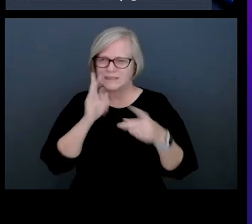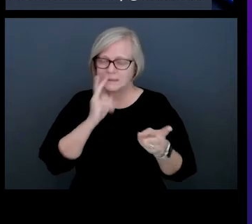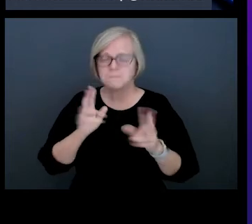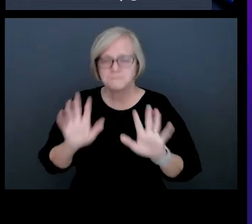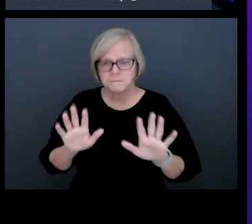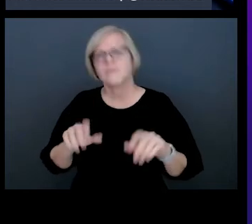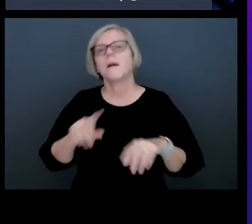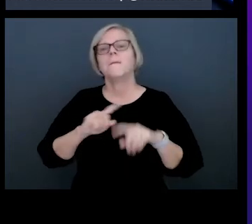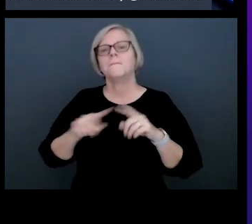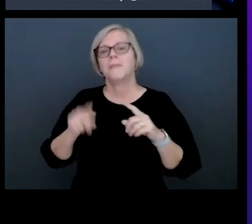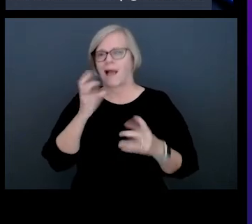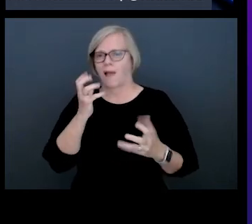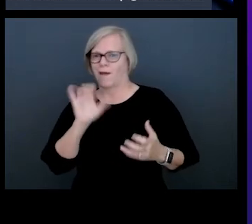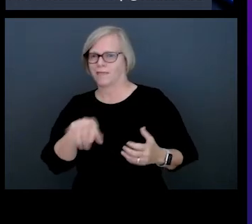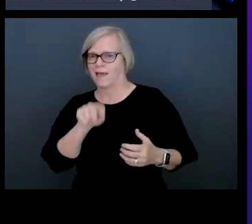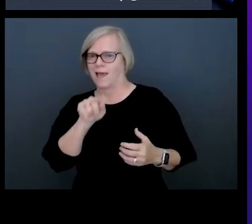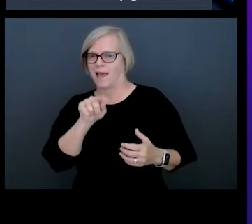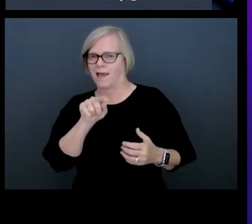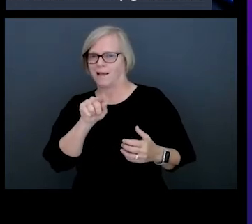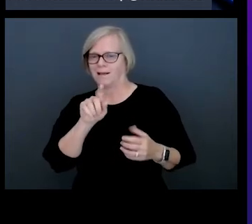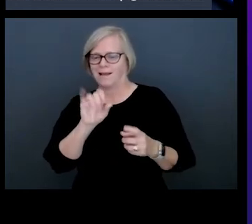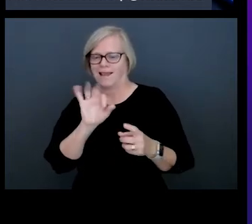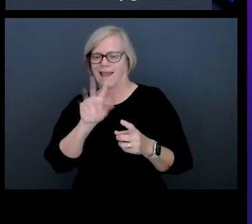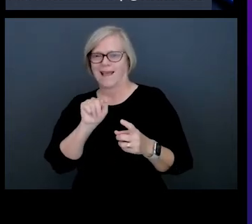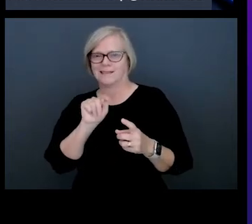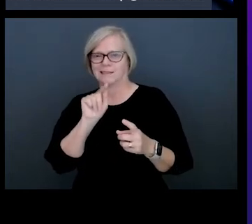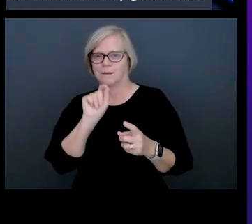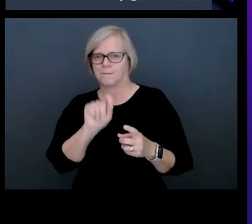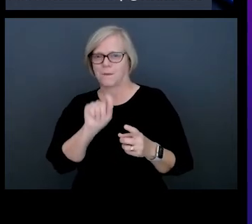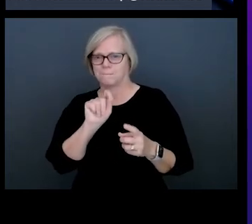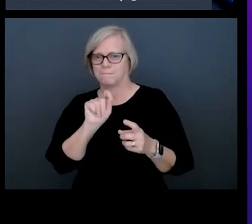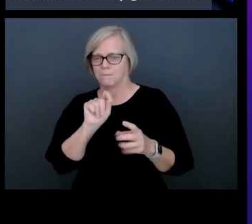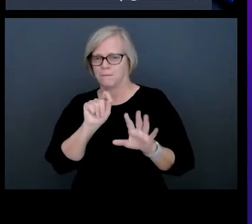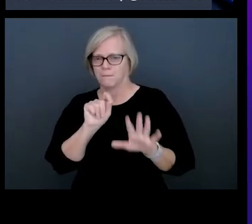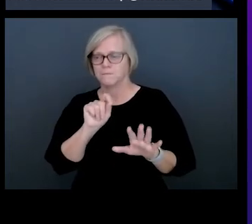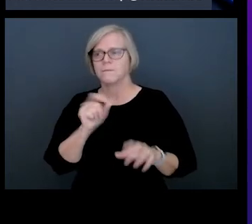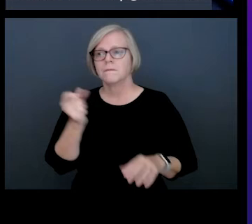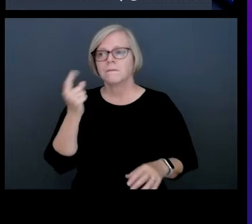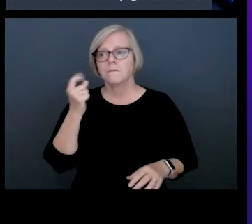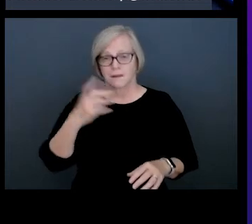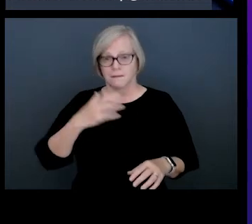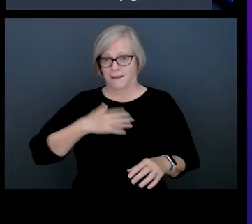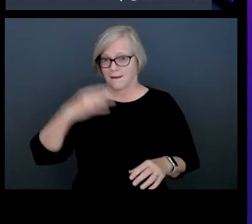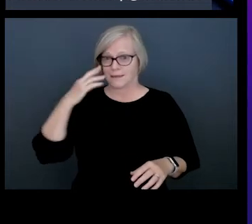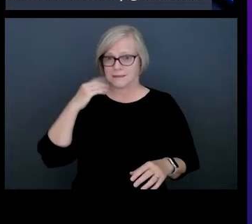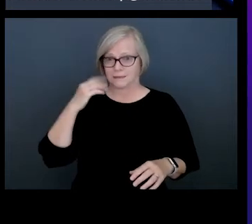this whole exit marker that I have. Now, I know from experience that to simulate this,